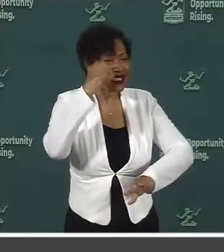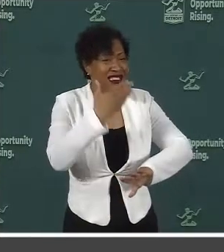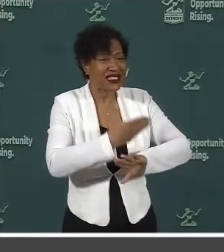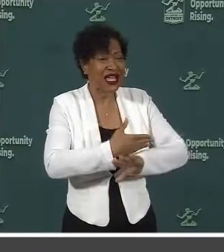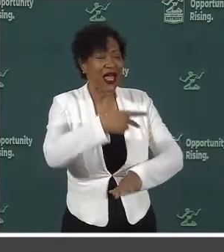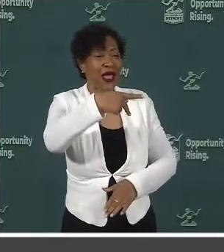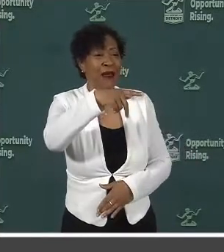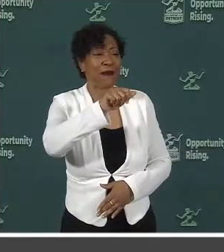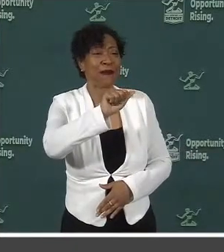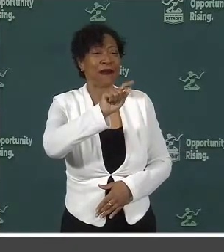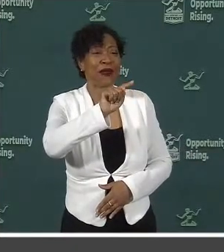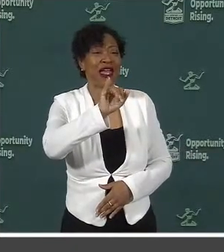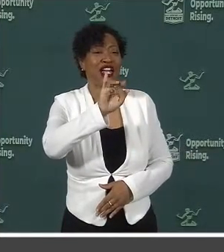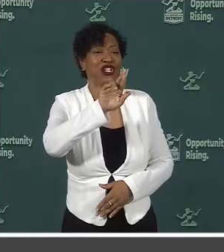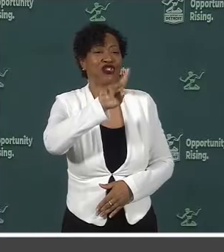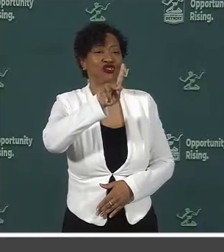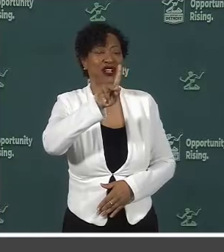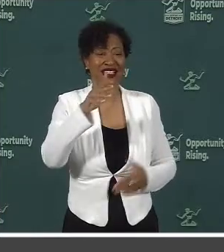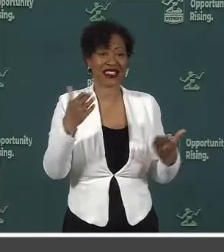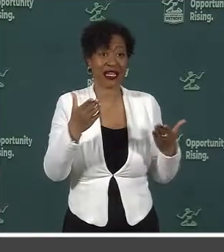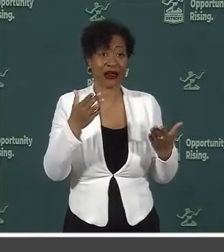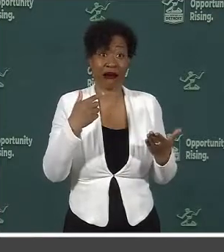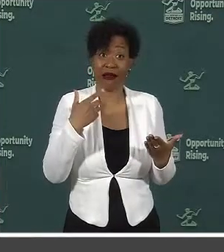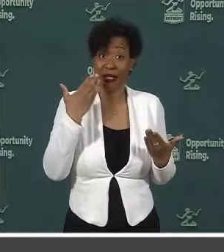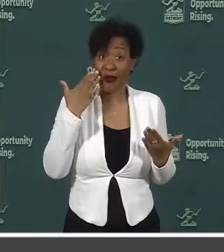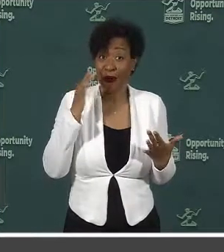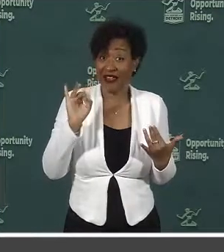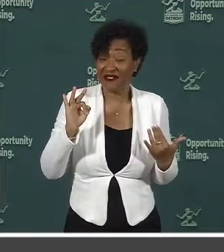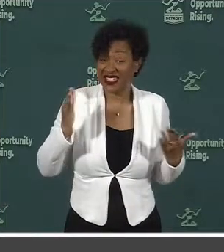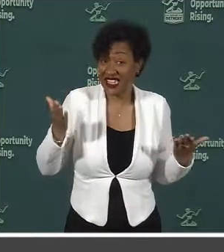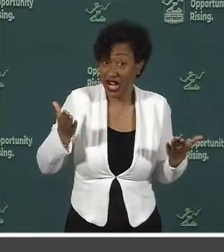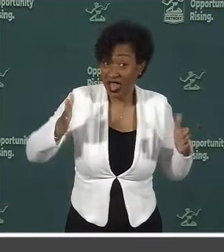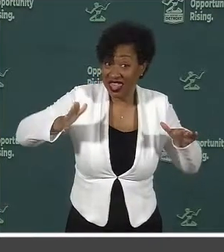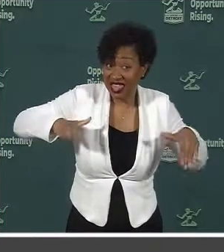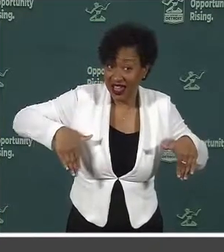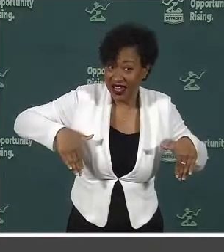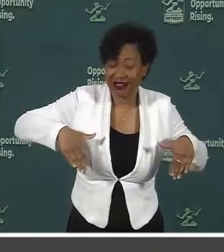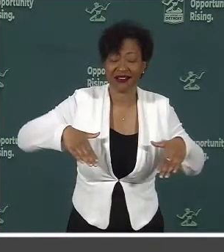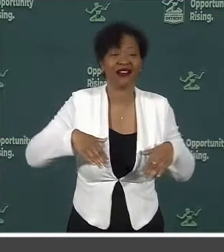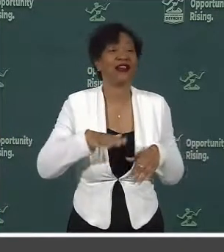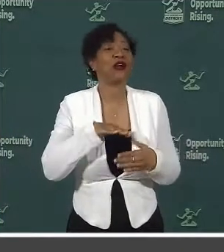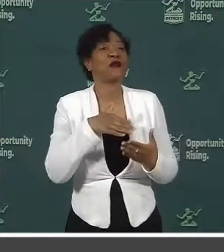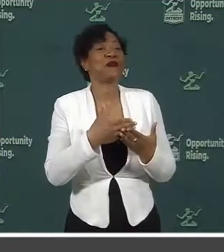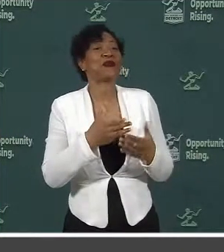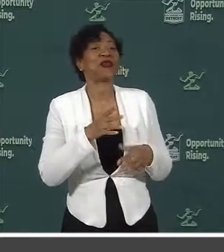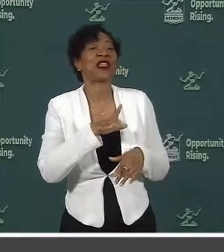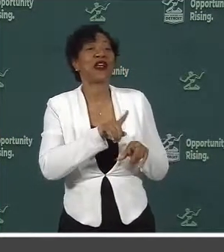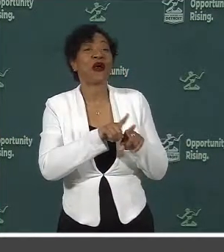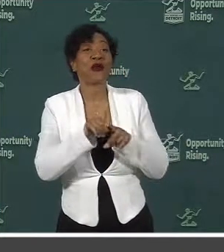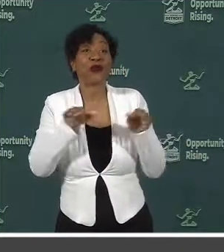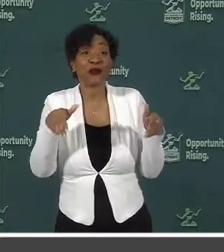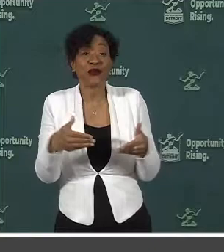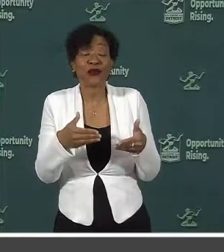HE'S LATE AND I WANT >> TO INTRODUCE A SPECIAL PERSON WHO